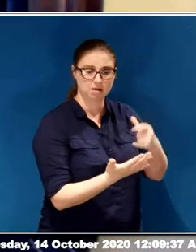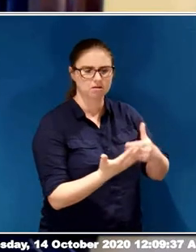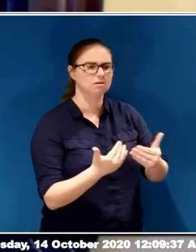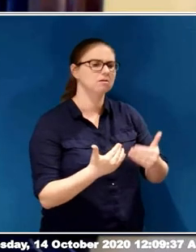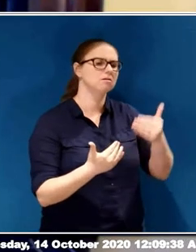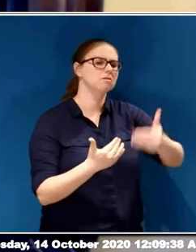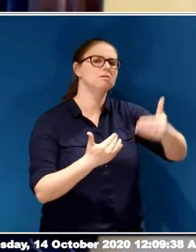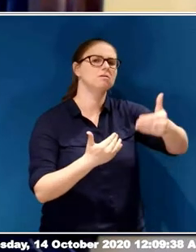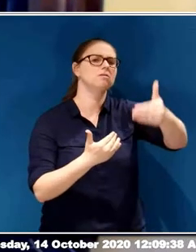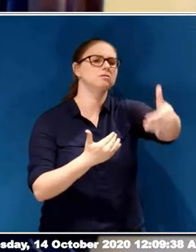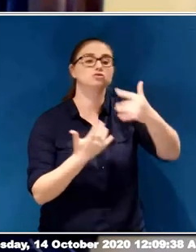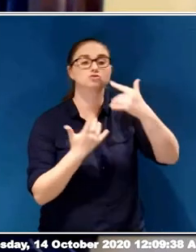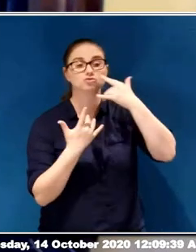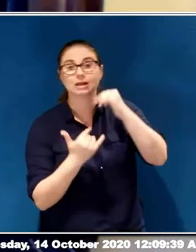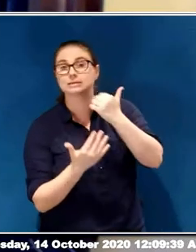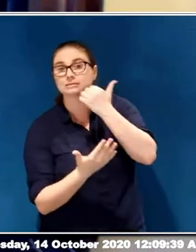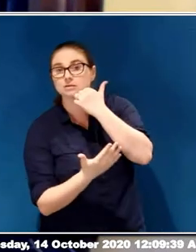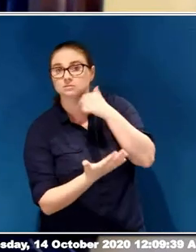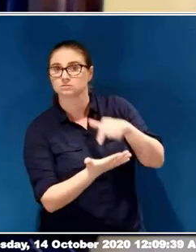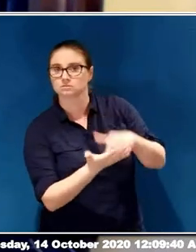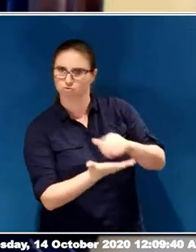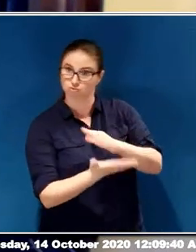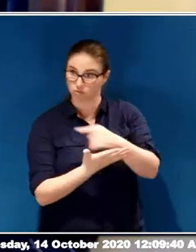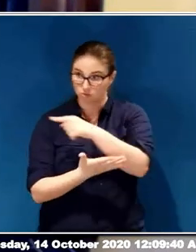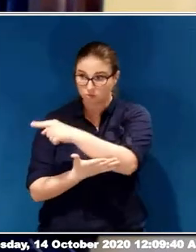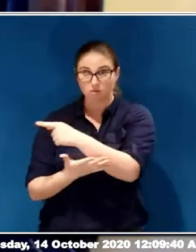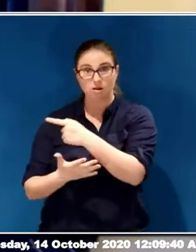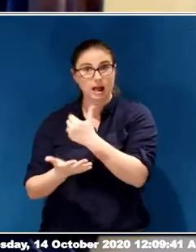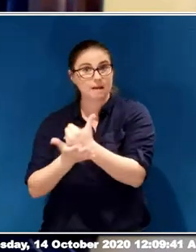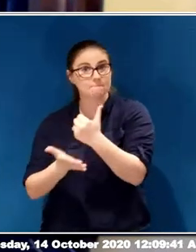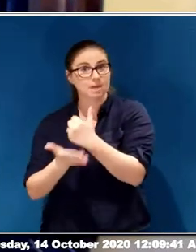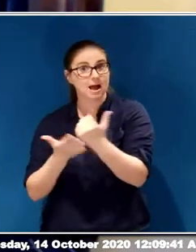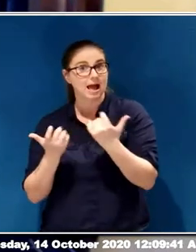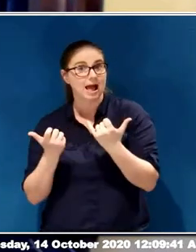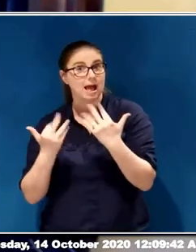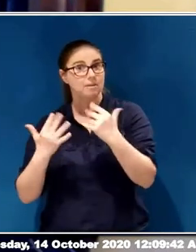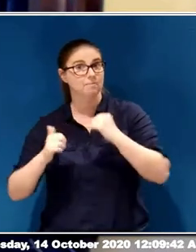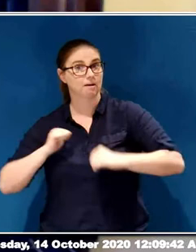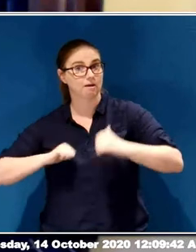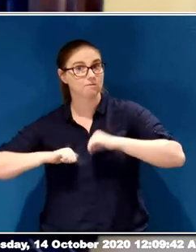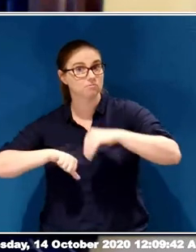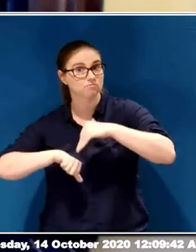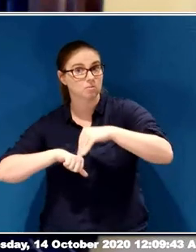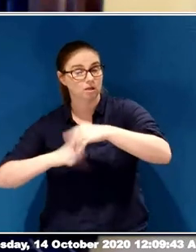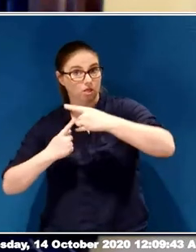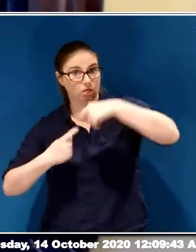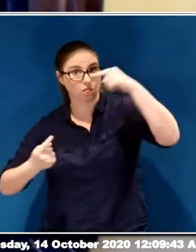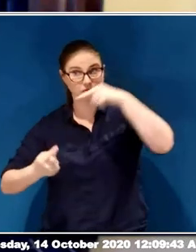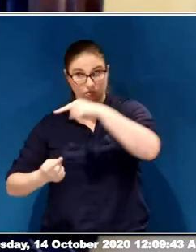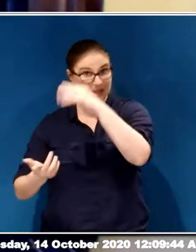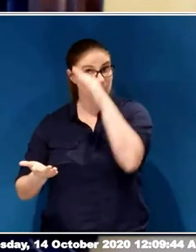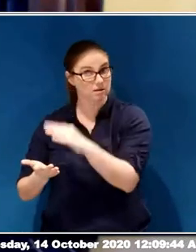that the child is making progress in reading, and if they're not, then there needs to be a refinement of that plan.